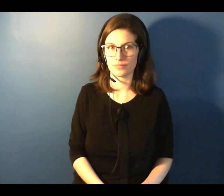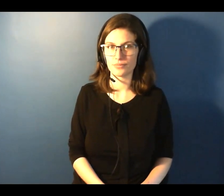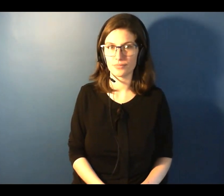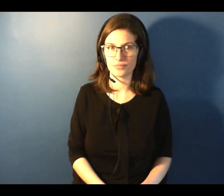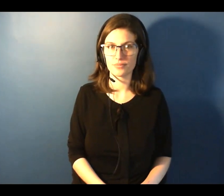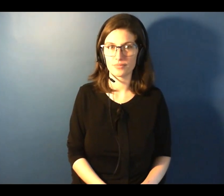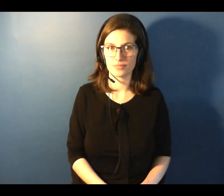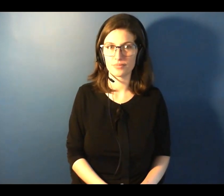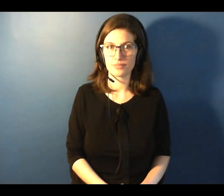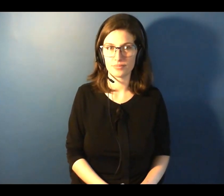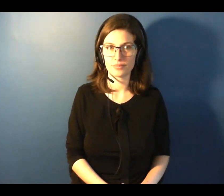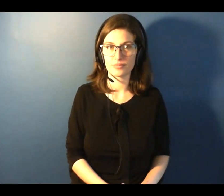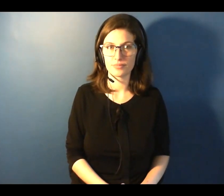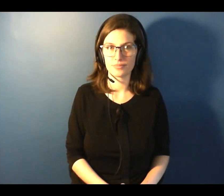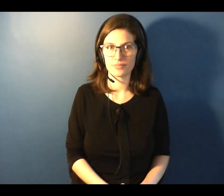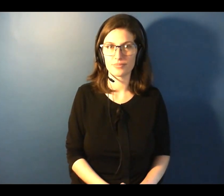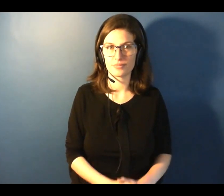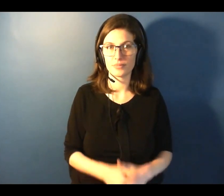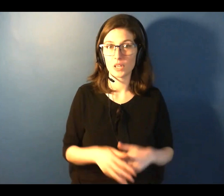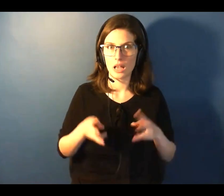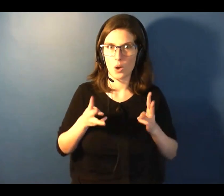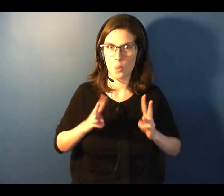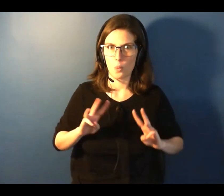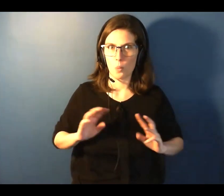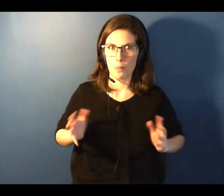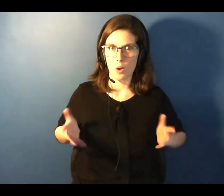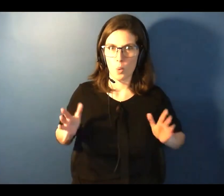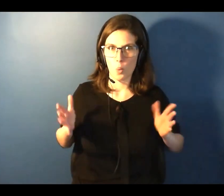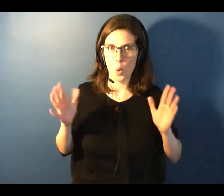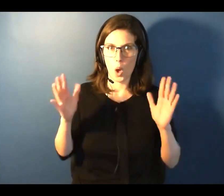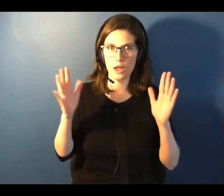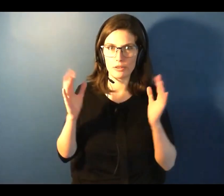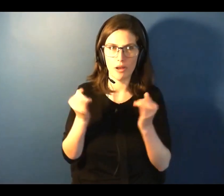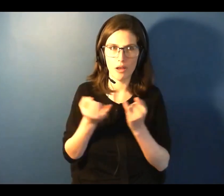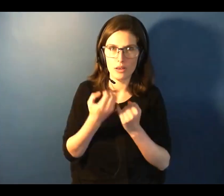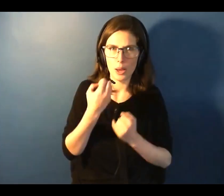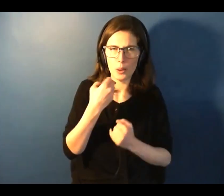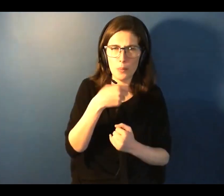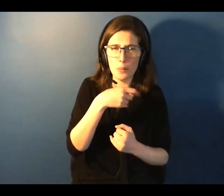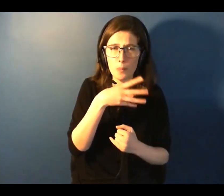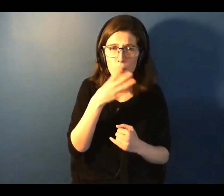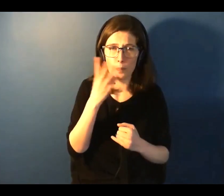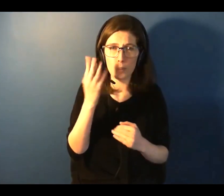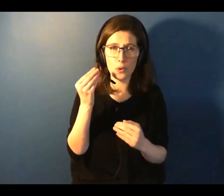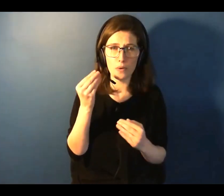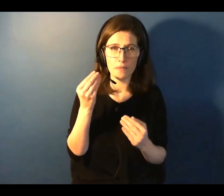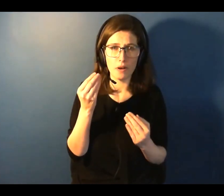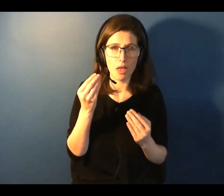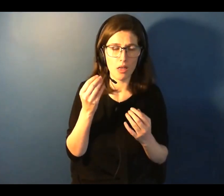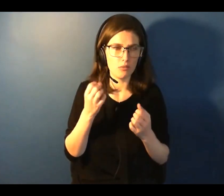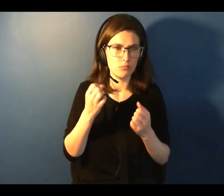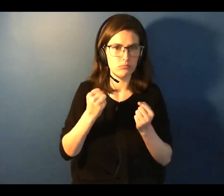this shimmering, glittering, beautiful thing, so also helped all of the poetry in the gestures